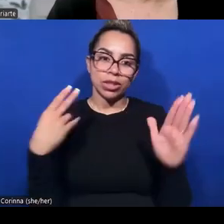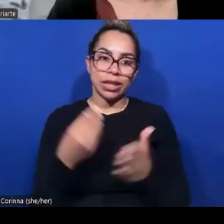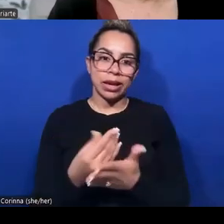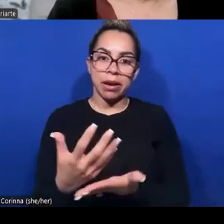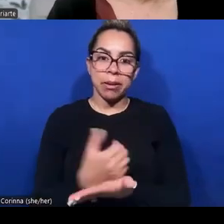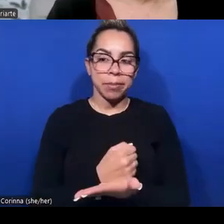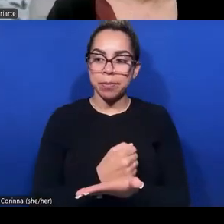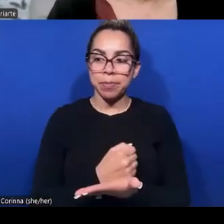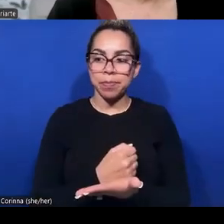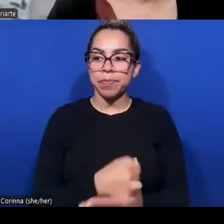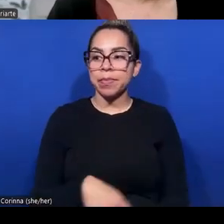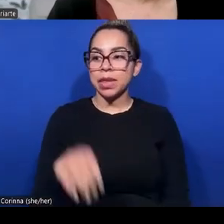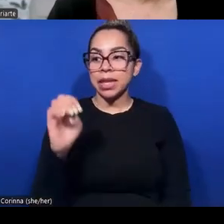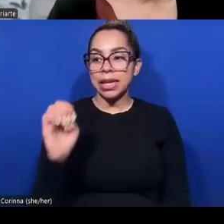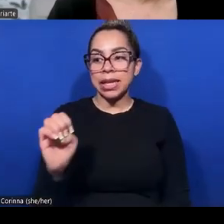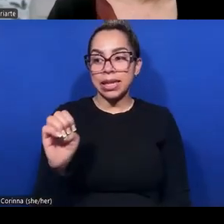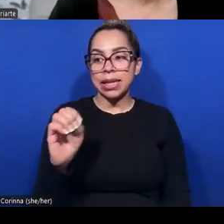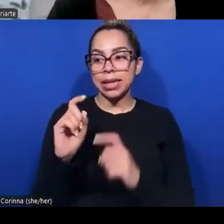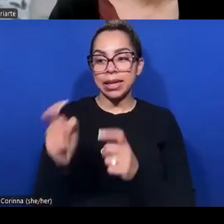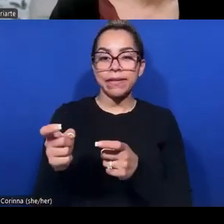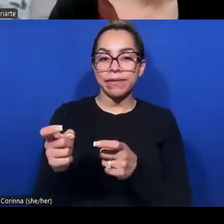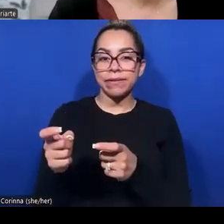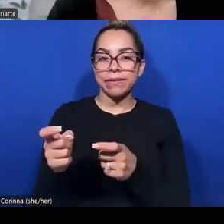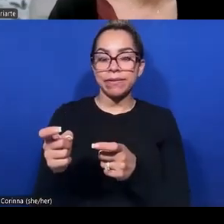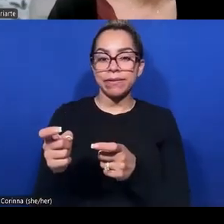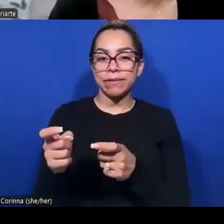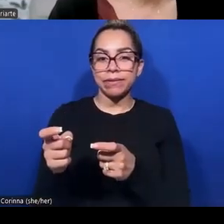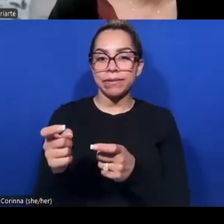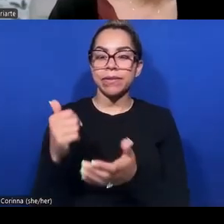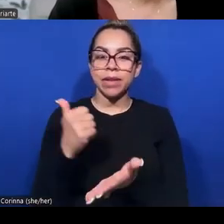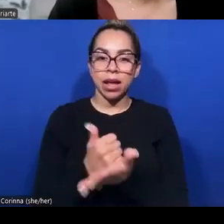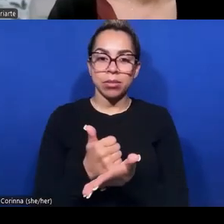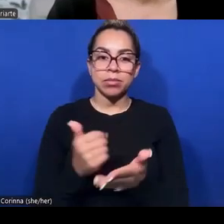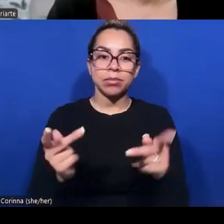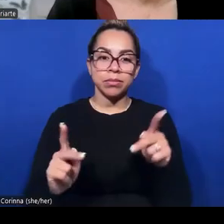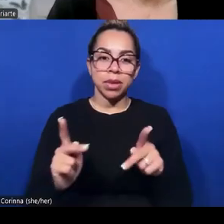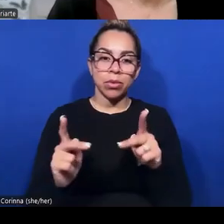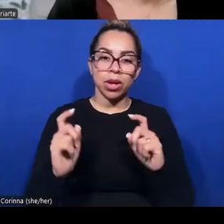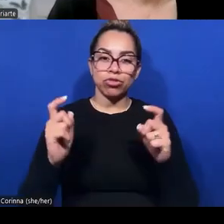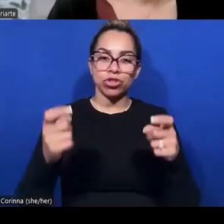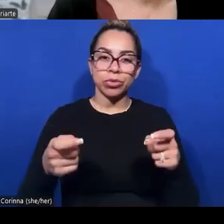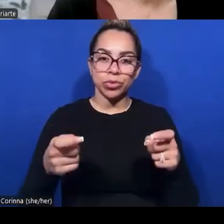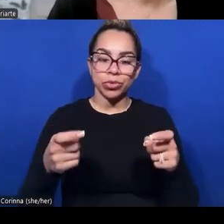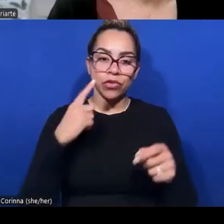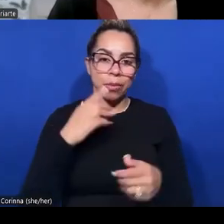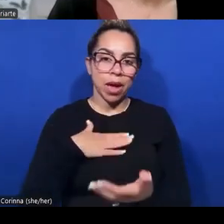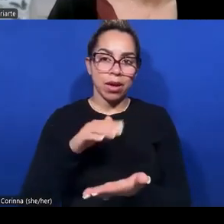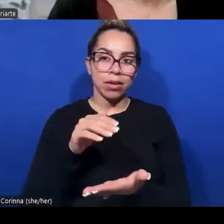The E-gifting is a way for people to contribute, to my CalAble account.